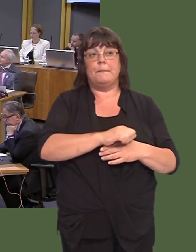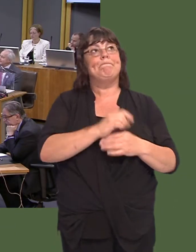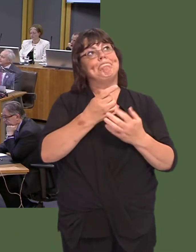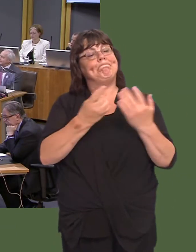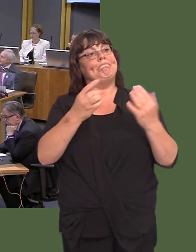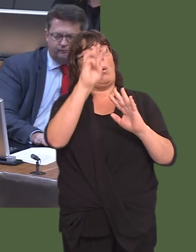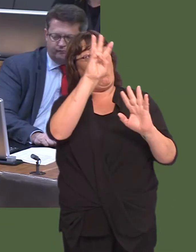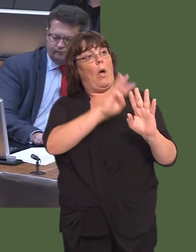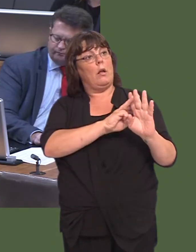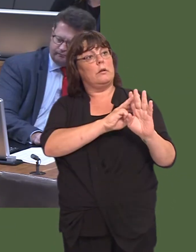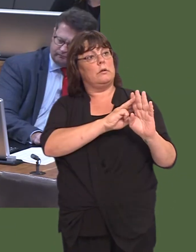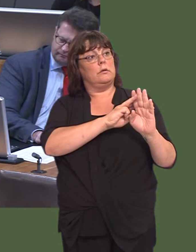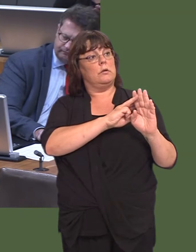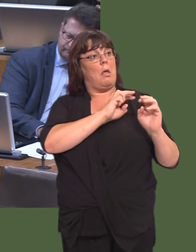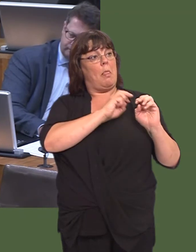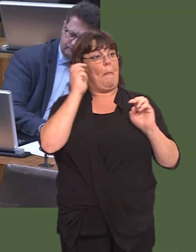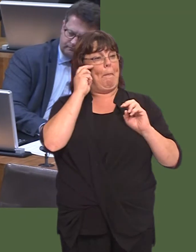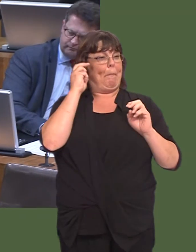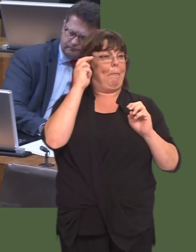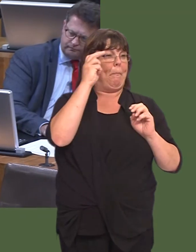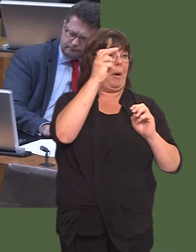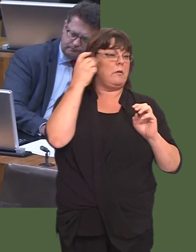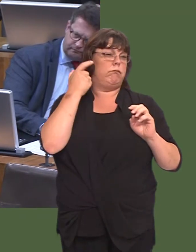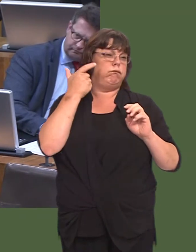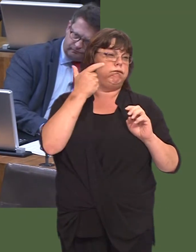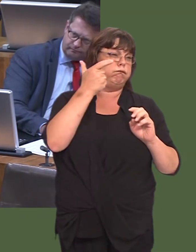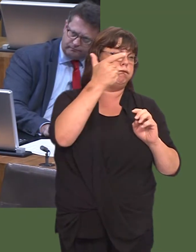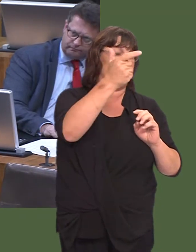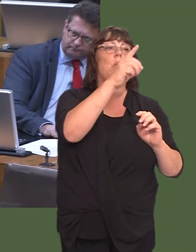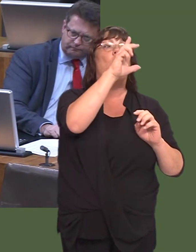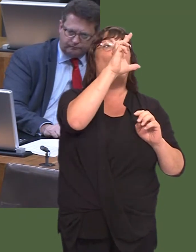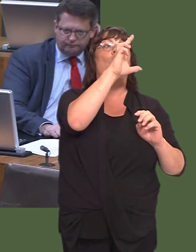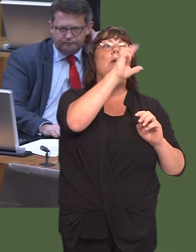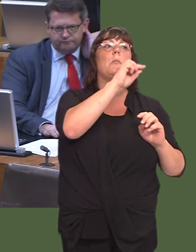many parts of Wales, the length of the journey time to get to a Welsh-medium school puts parents off.